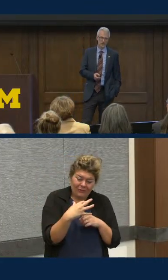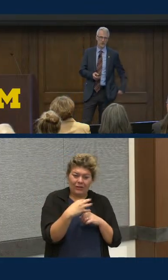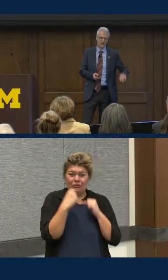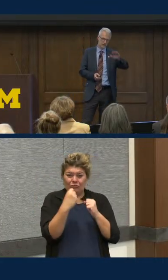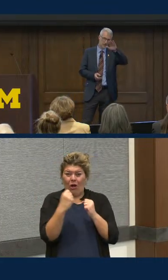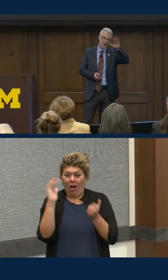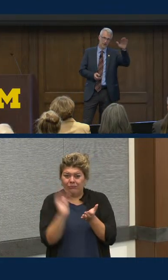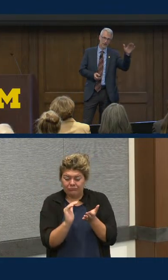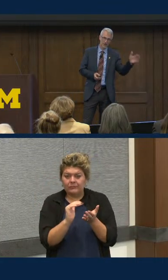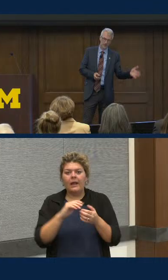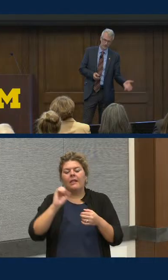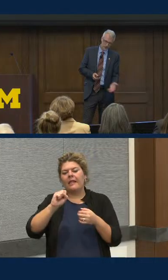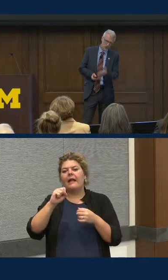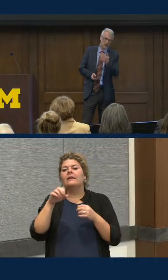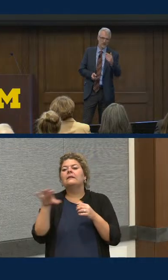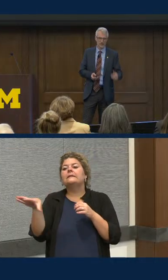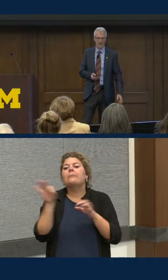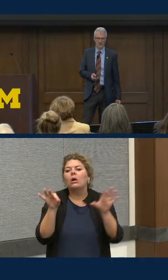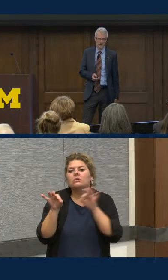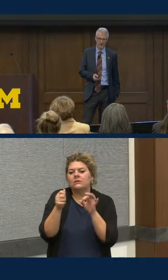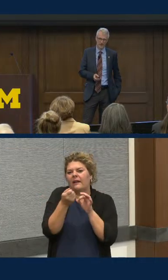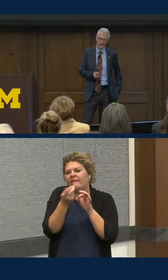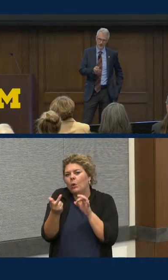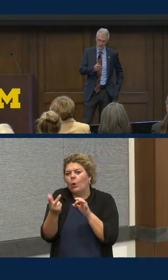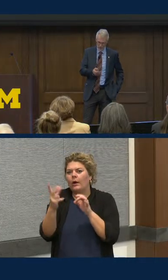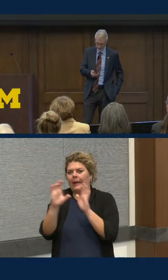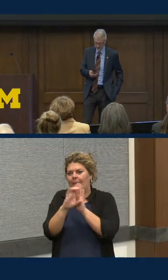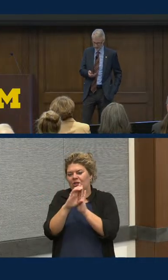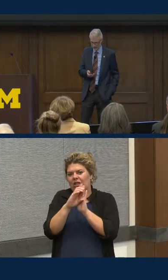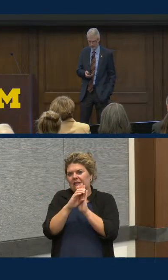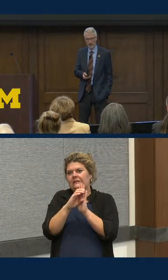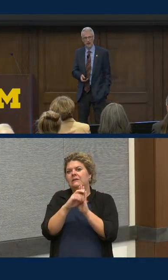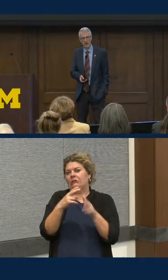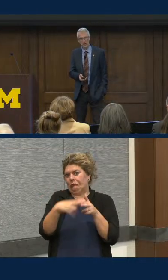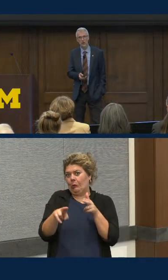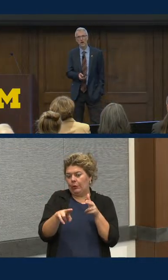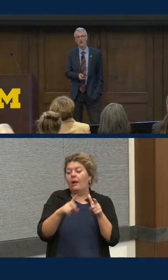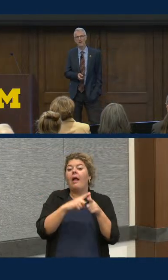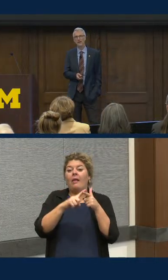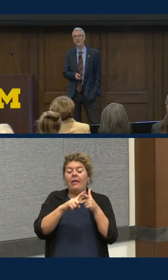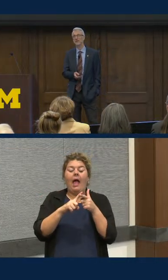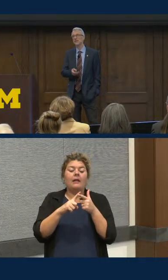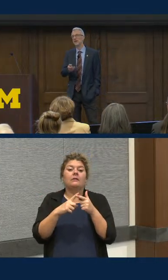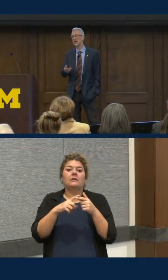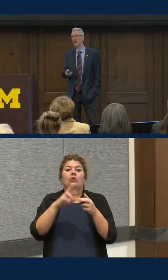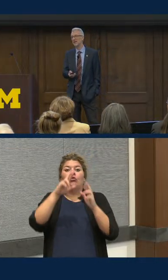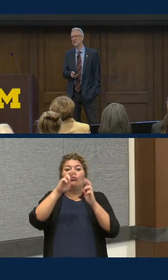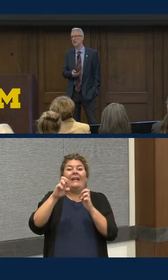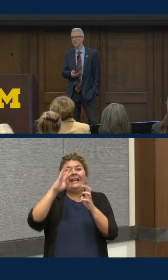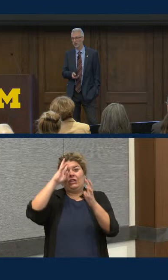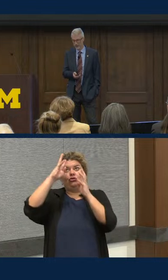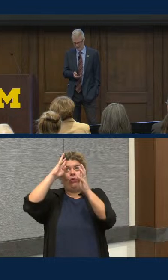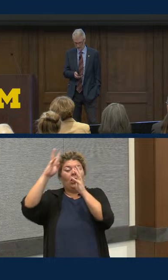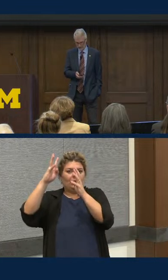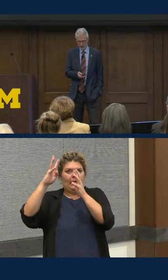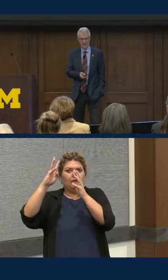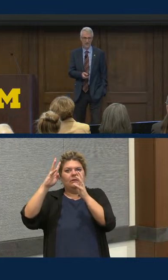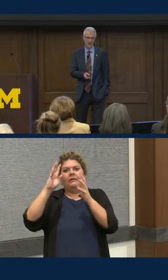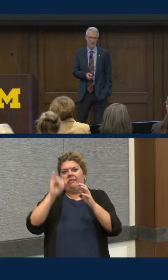view CT collecting fewer images and reconstructing good quality images because we are exploiting